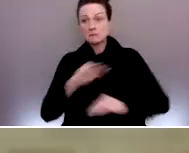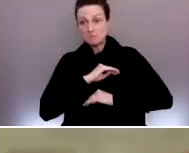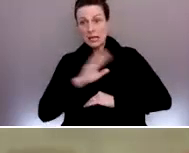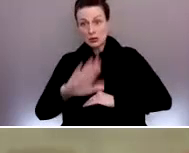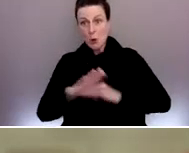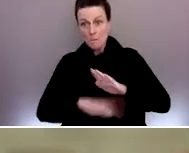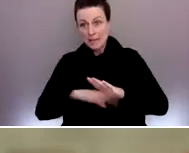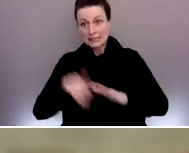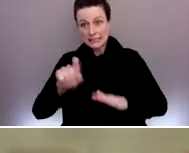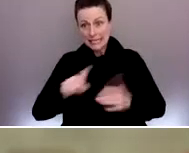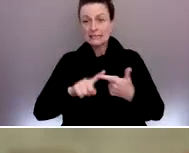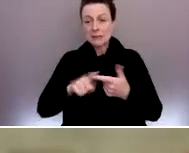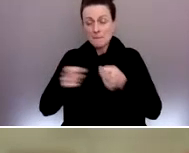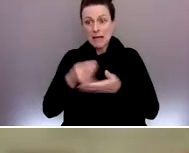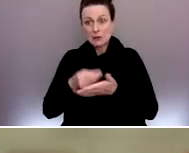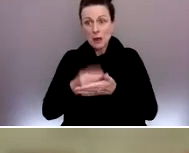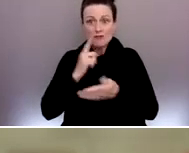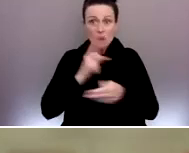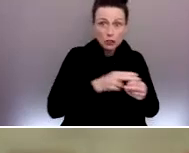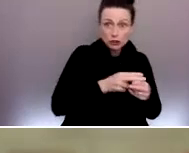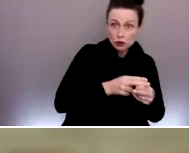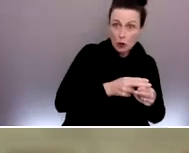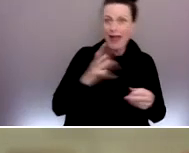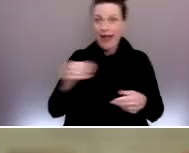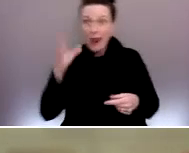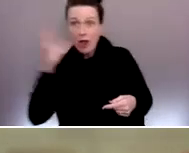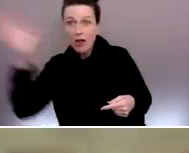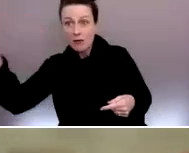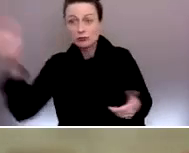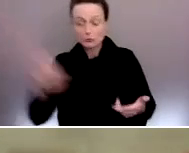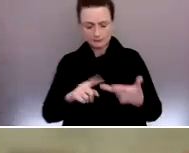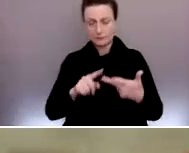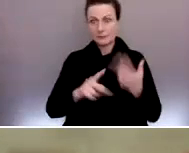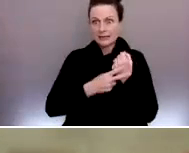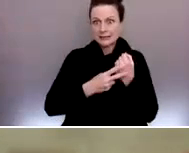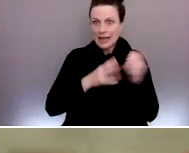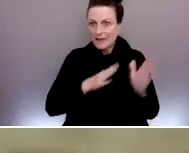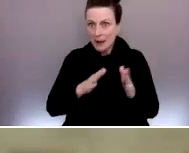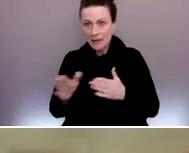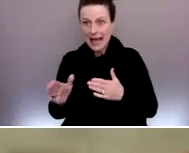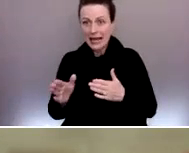managing money for the short and long term, saving and planning and preparing for emergencies,